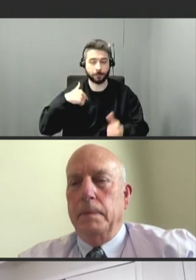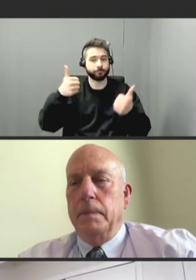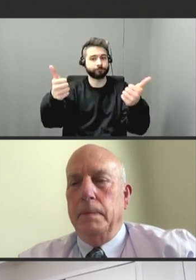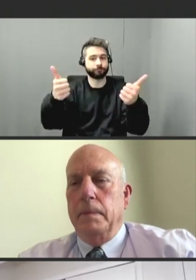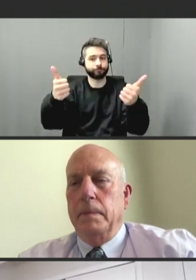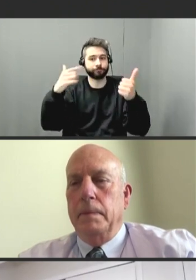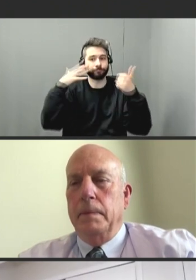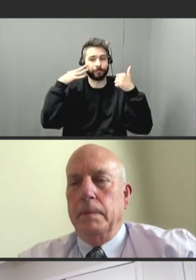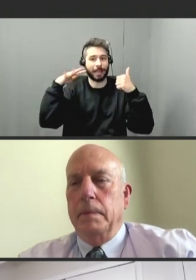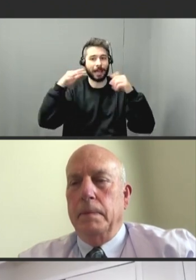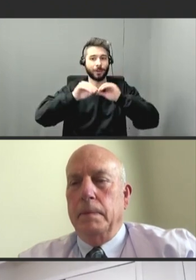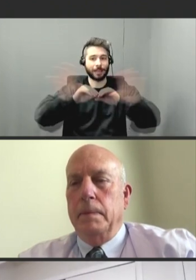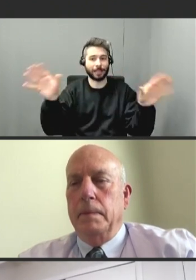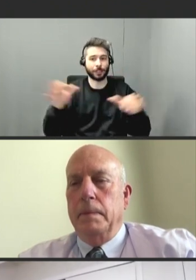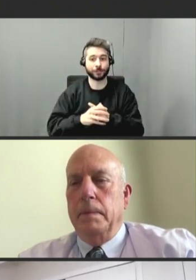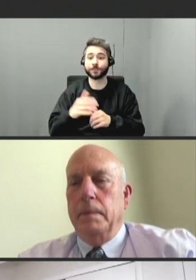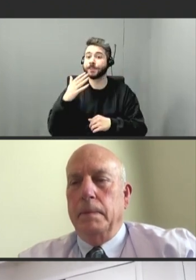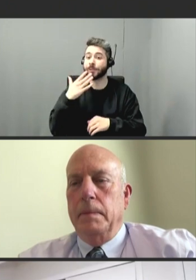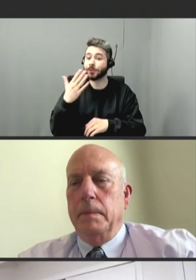Uzo Chukwuma: Thank you. Good afternoon, everyone.